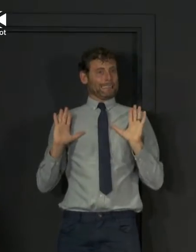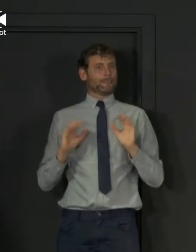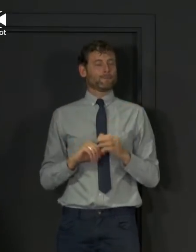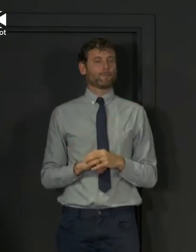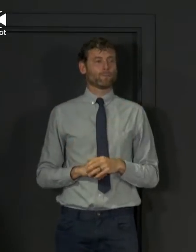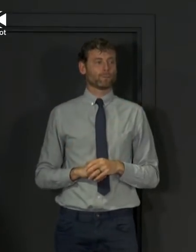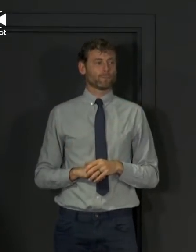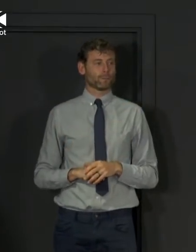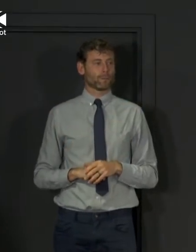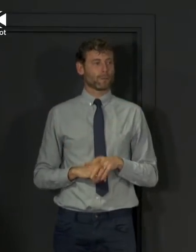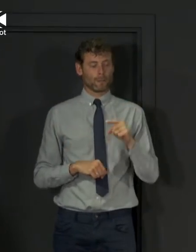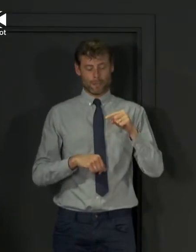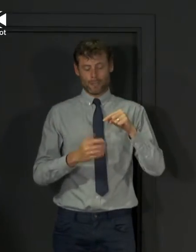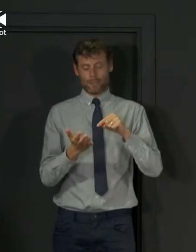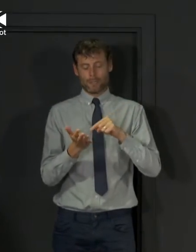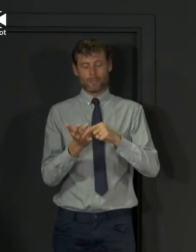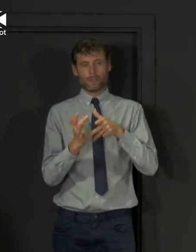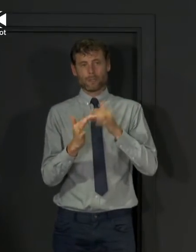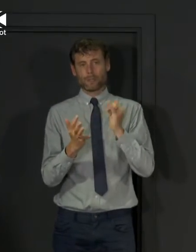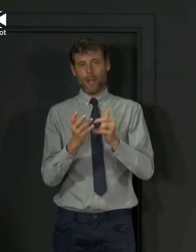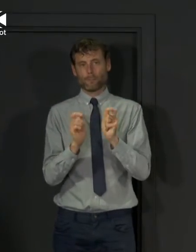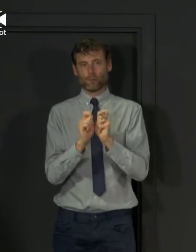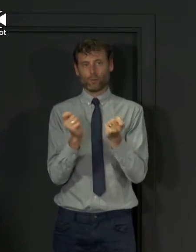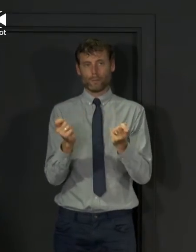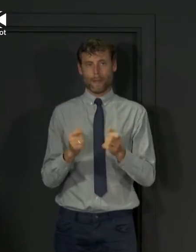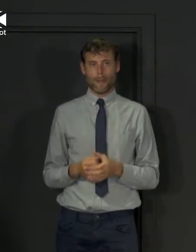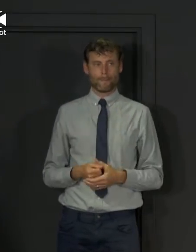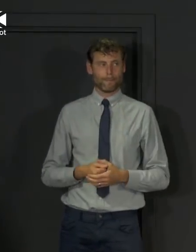Kieran Andrews from the Times.